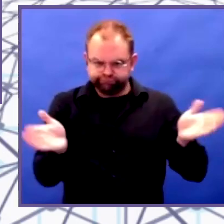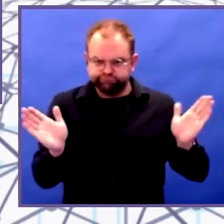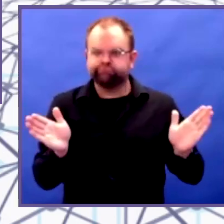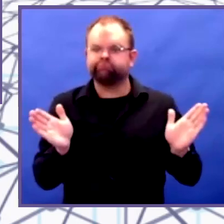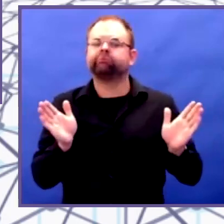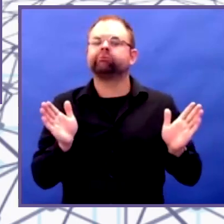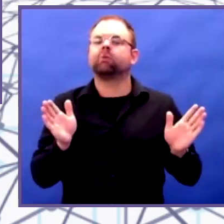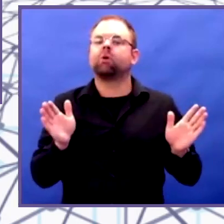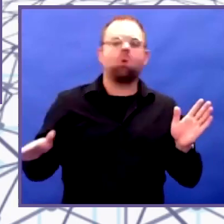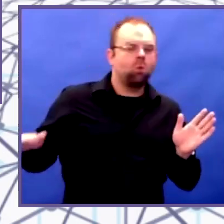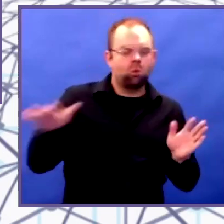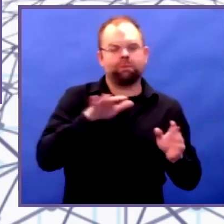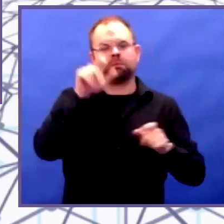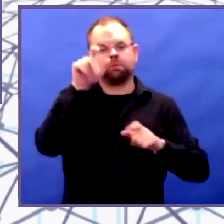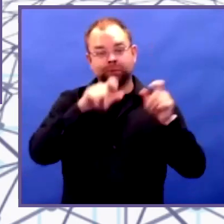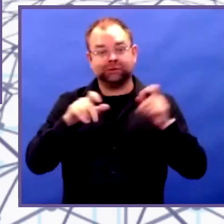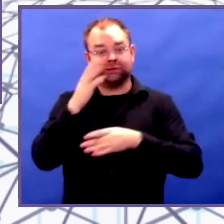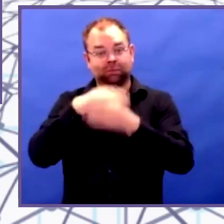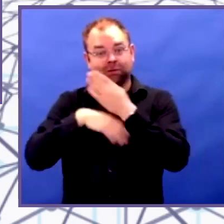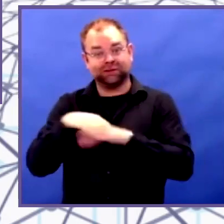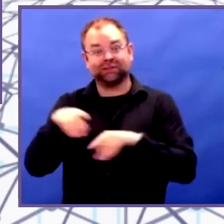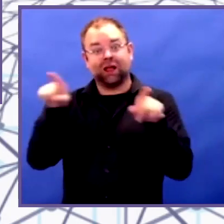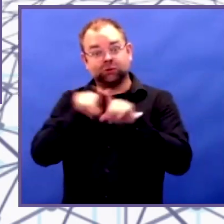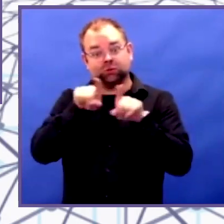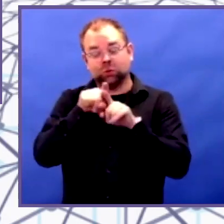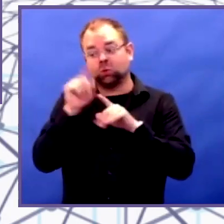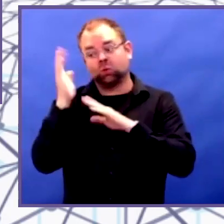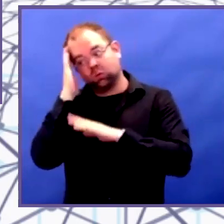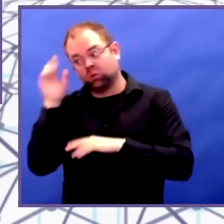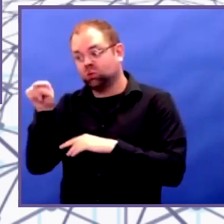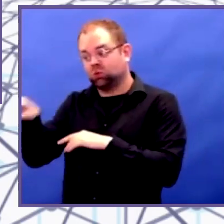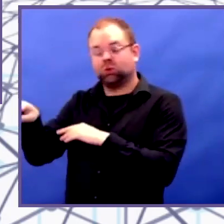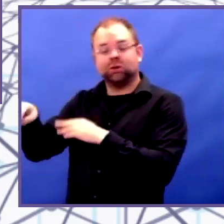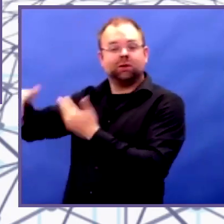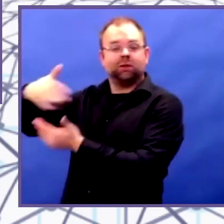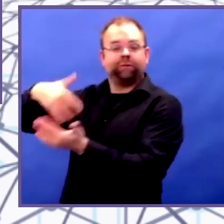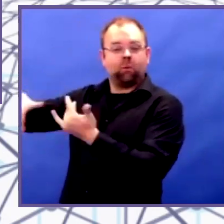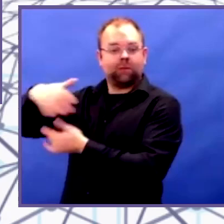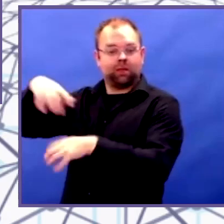It goes without saying that government does not have all the resources required in order for us to.